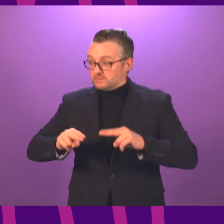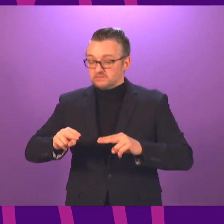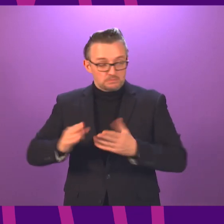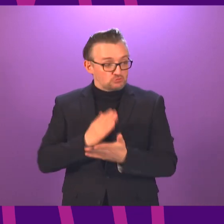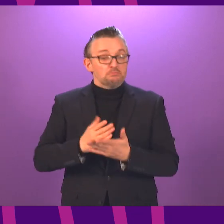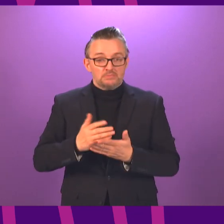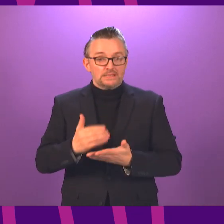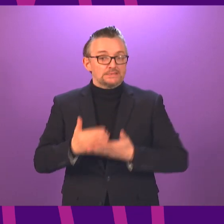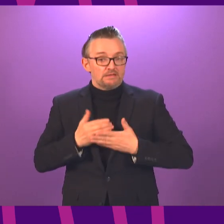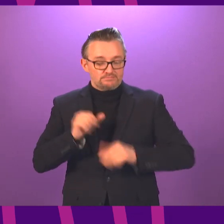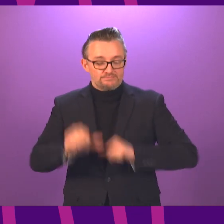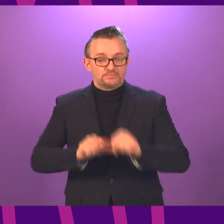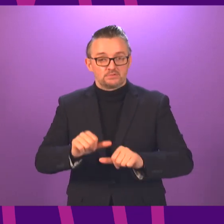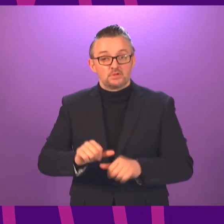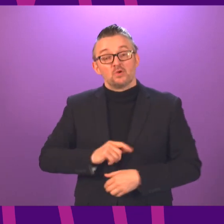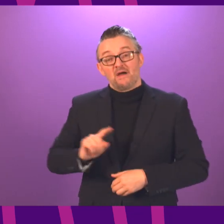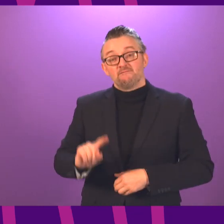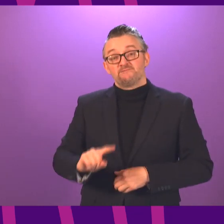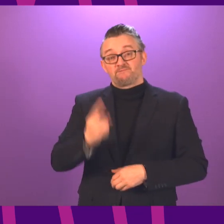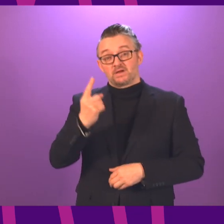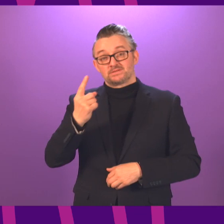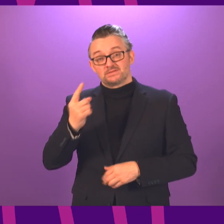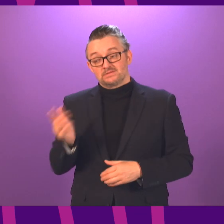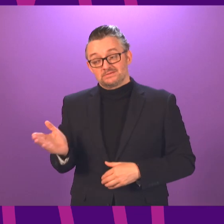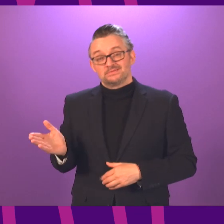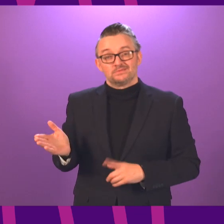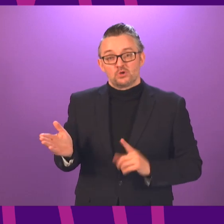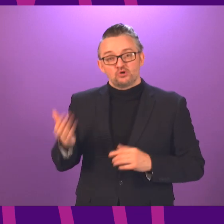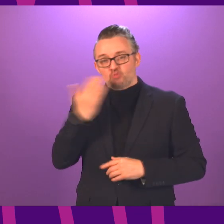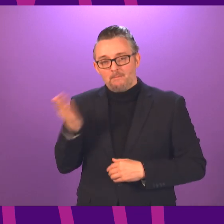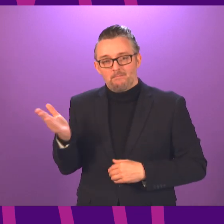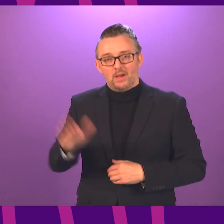The first easing started yesterday, with the partial return of schools.??In addition, universities